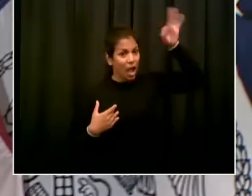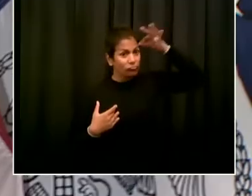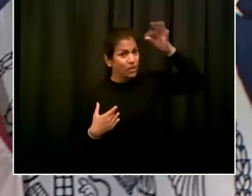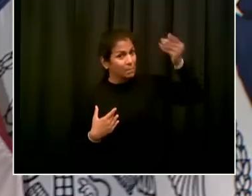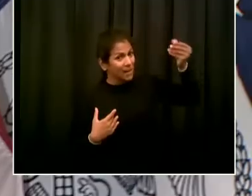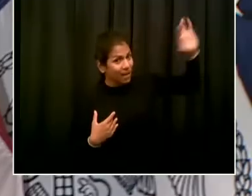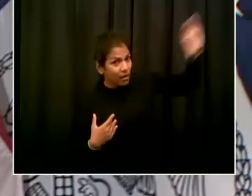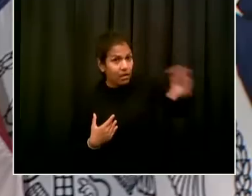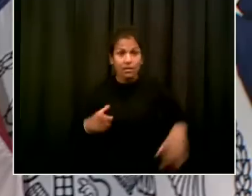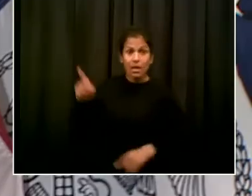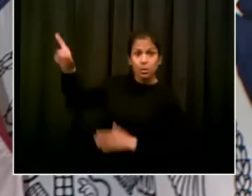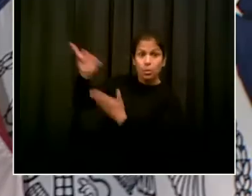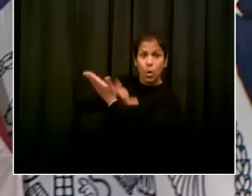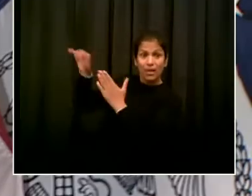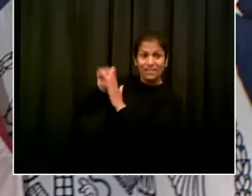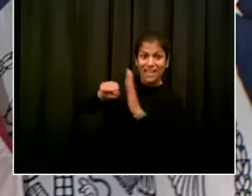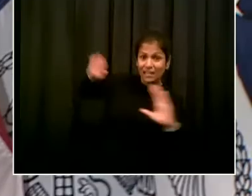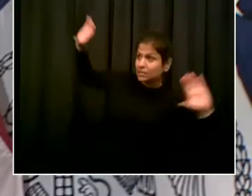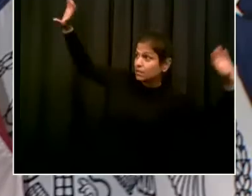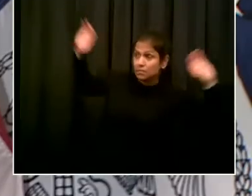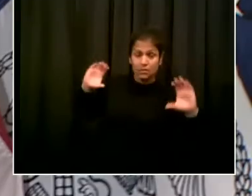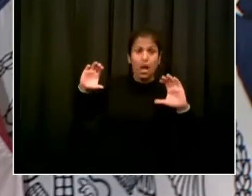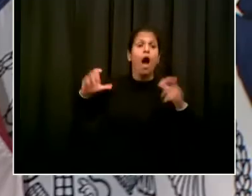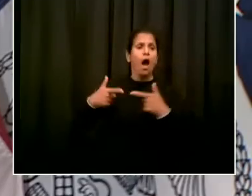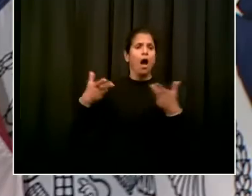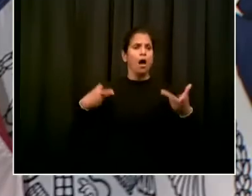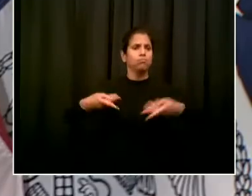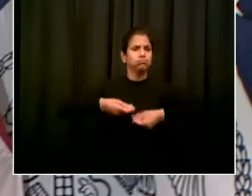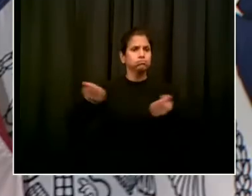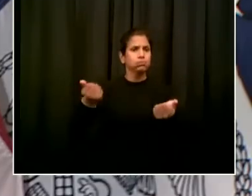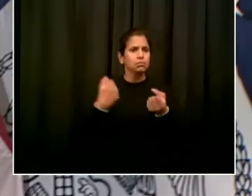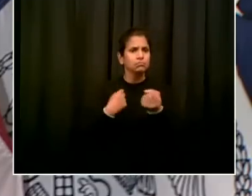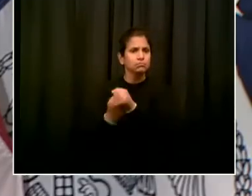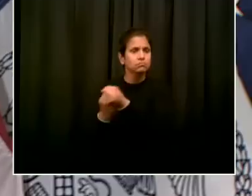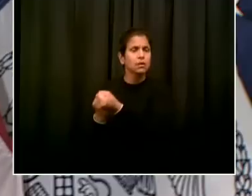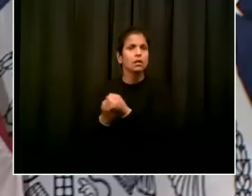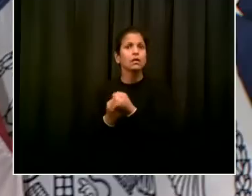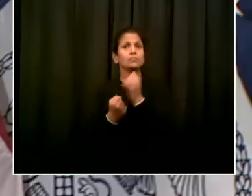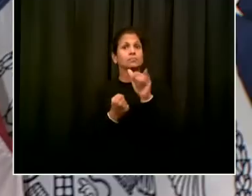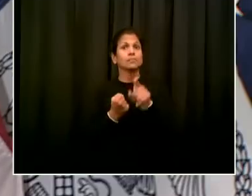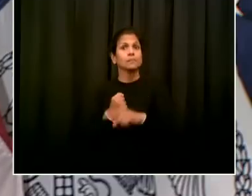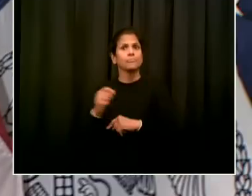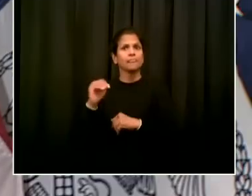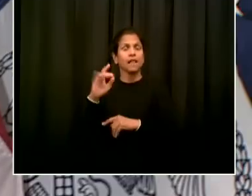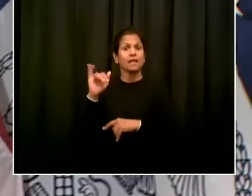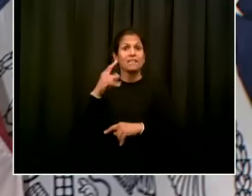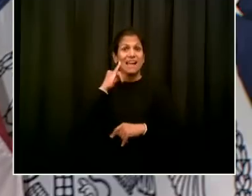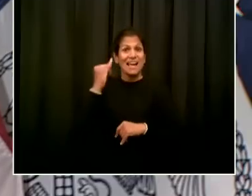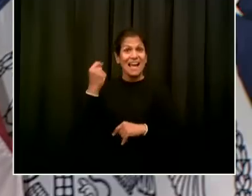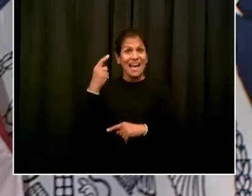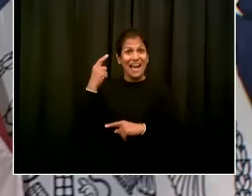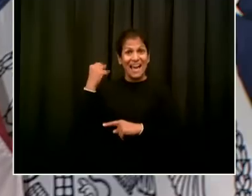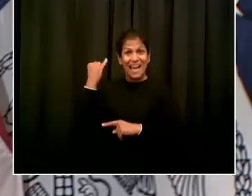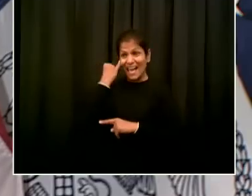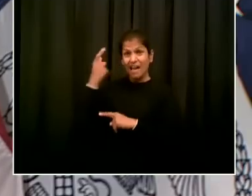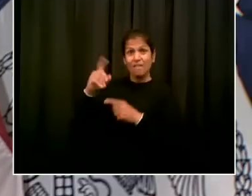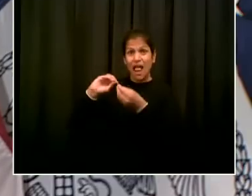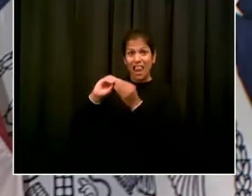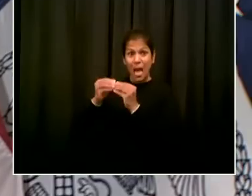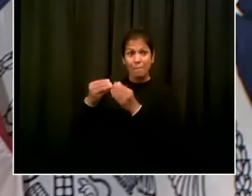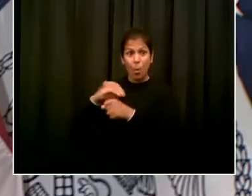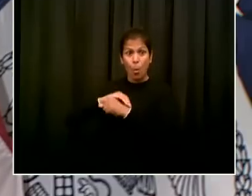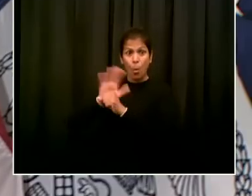IN THIS AS WELL.